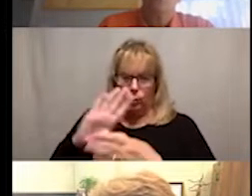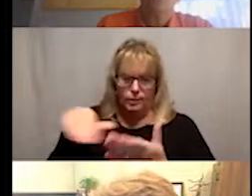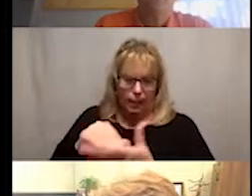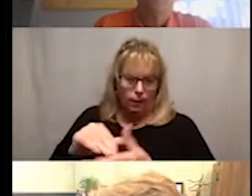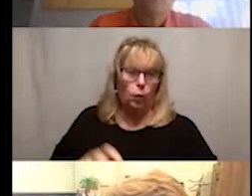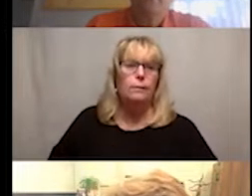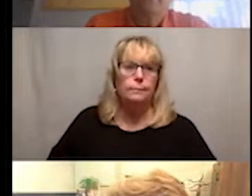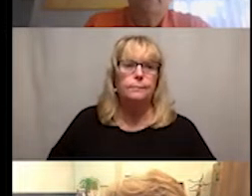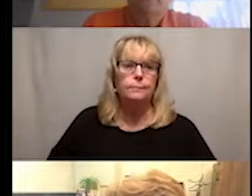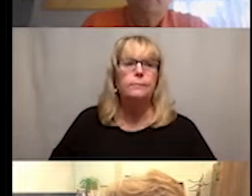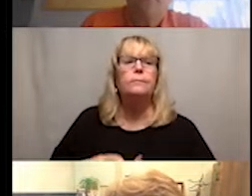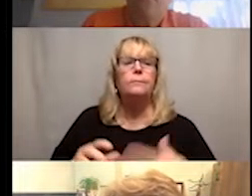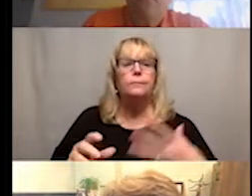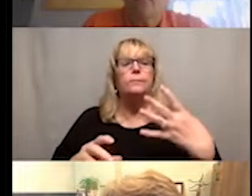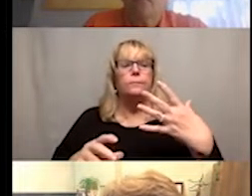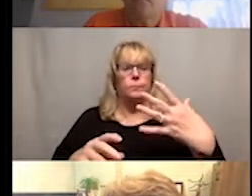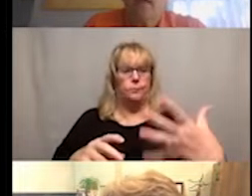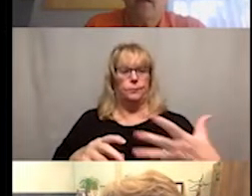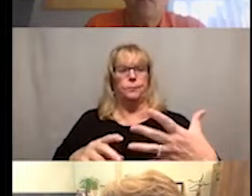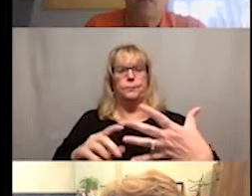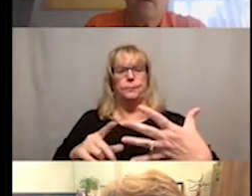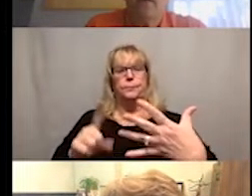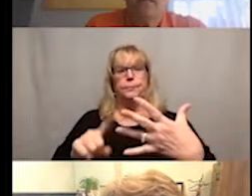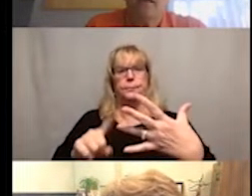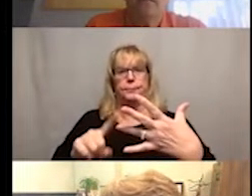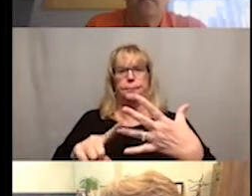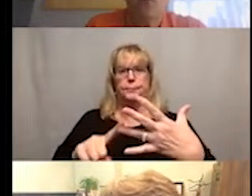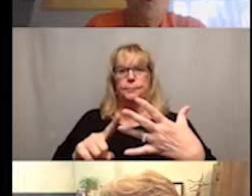workplace readiness is the fourth category and that is more